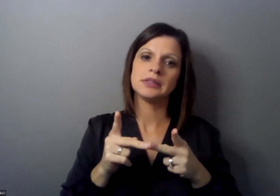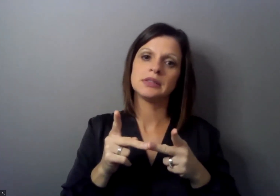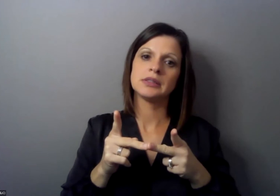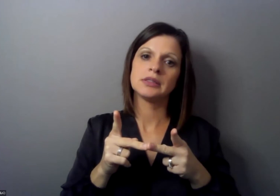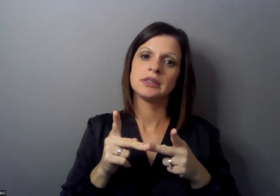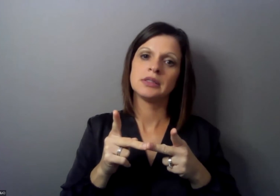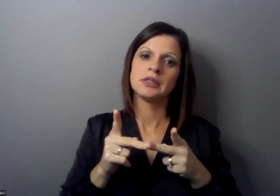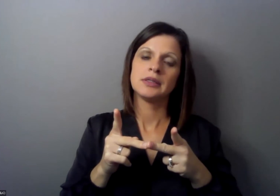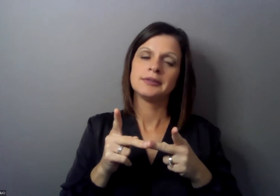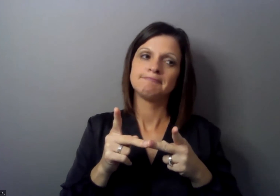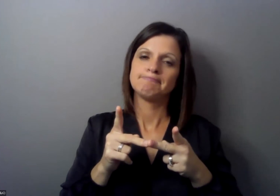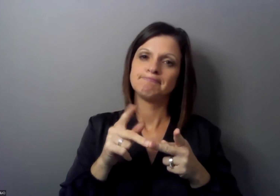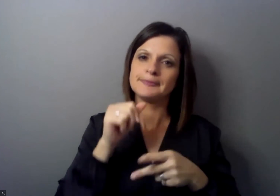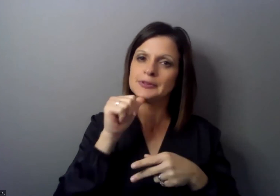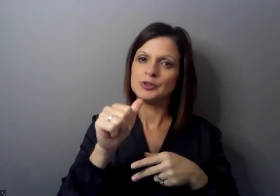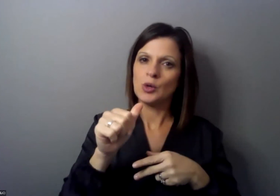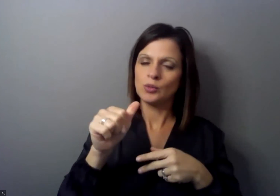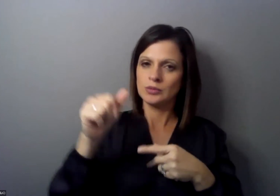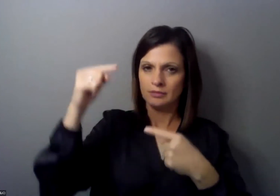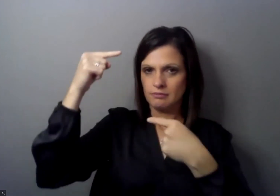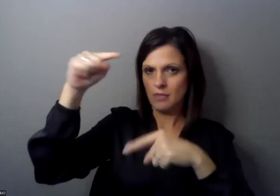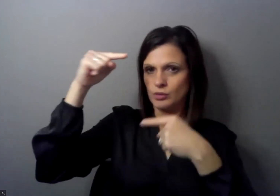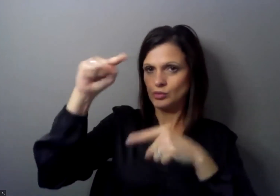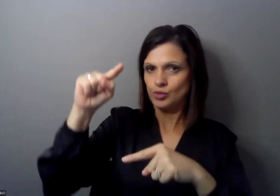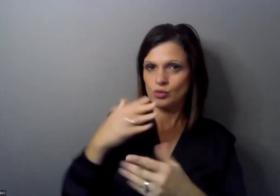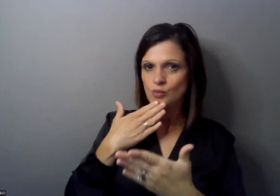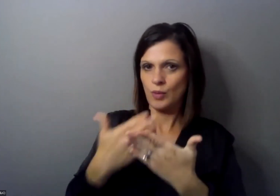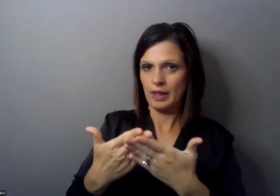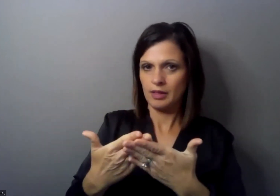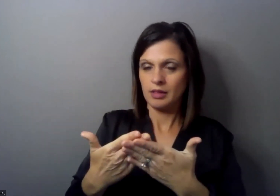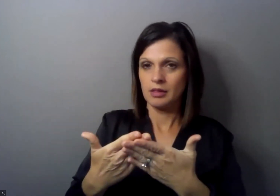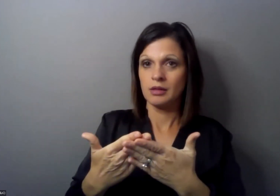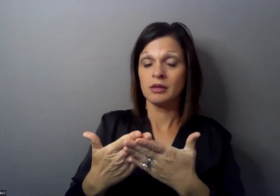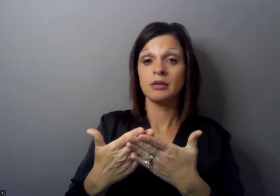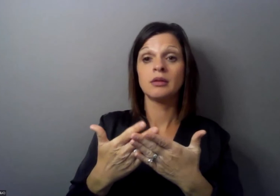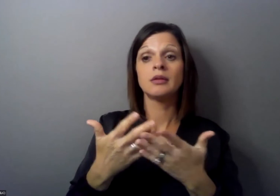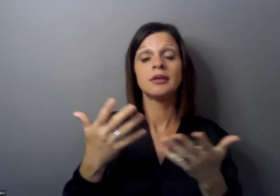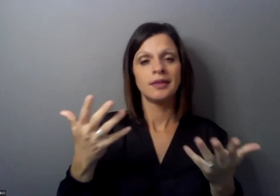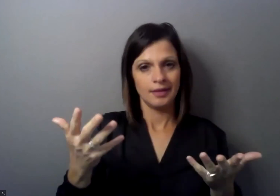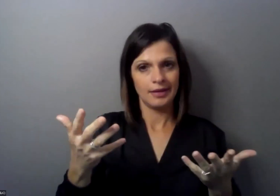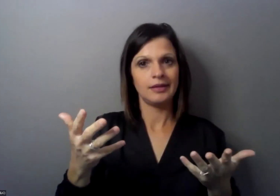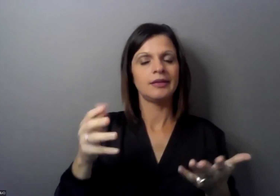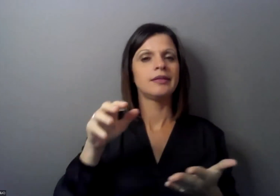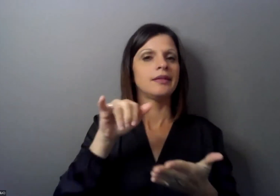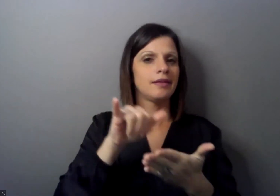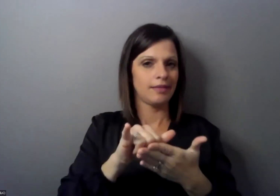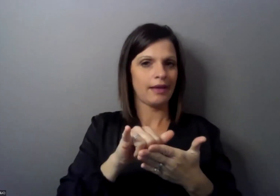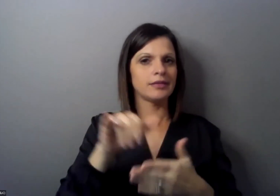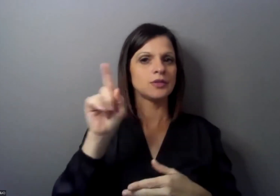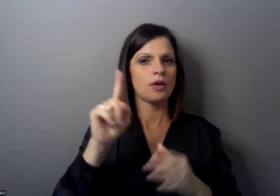I don't think they monitor them very well. And because of that,